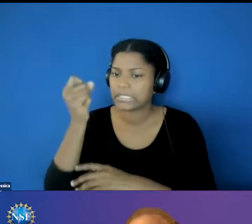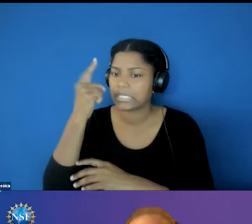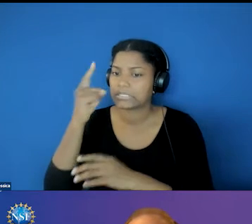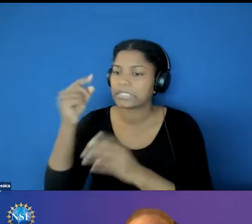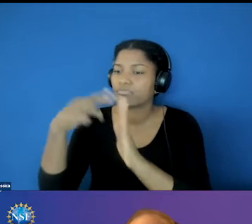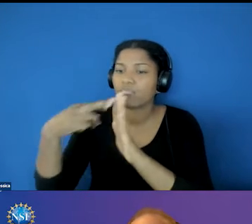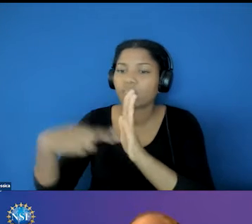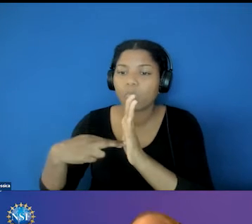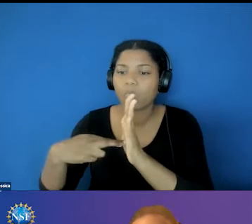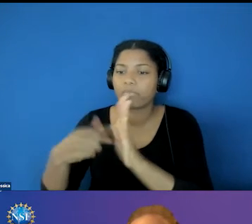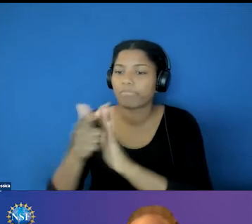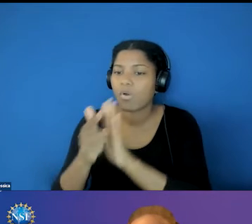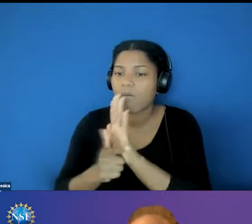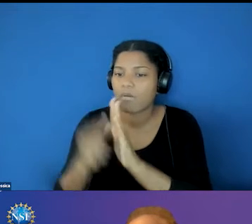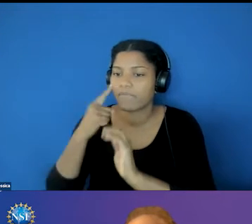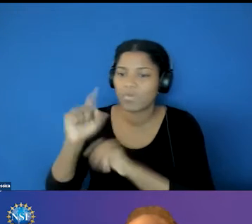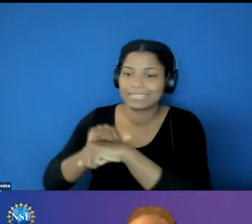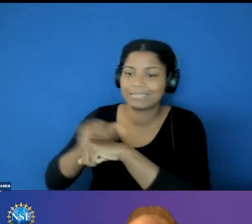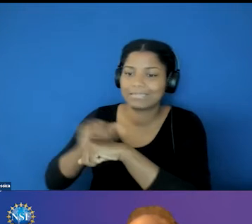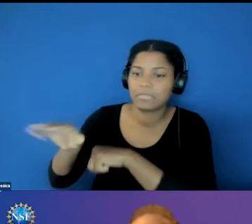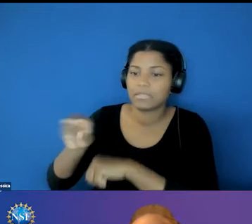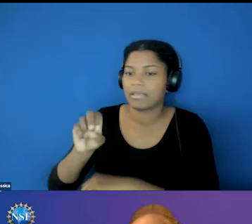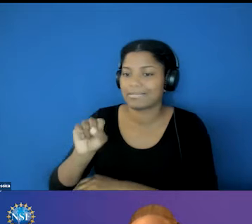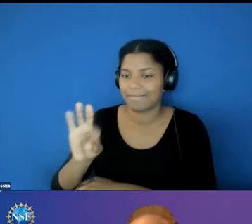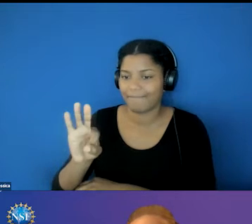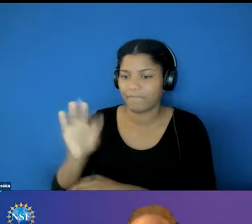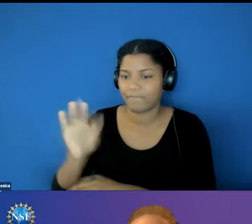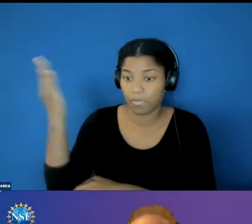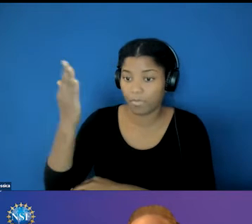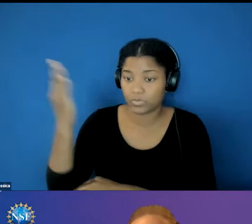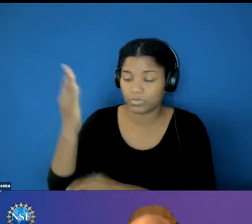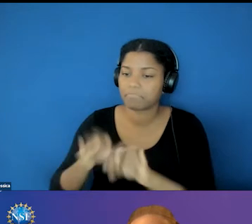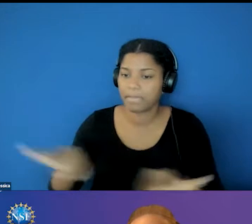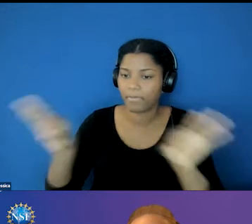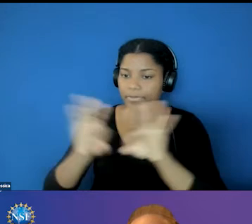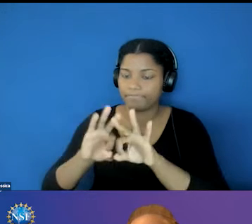to NSF, and that's housed in the PAPP Guide. And you also need to be aware of what the,